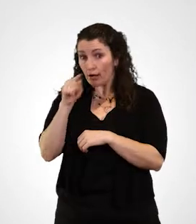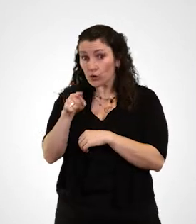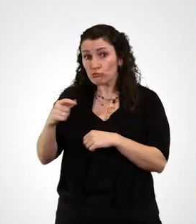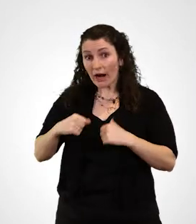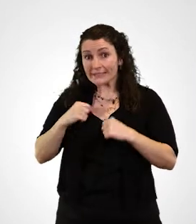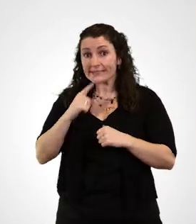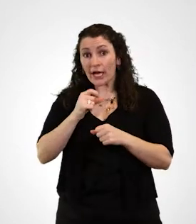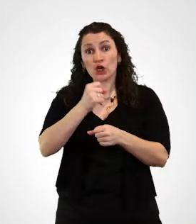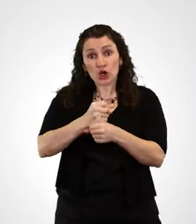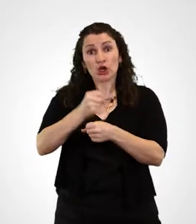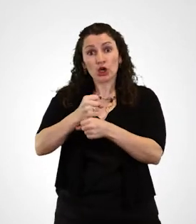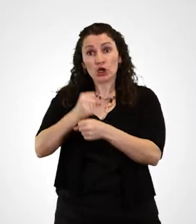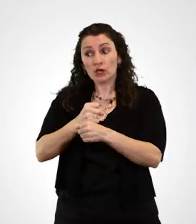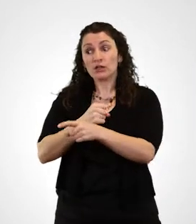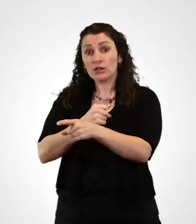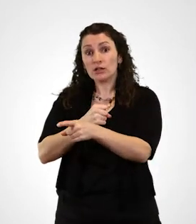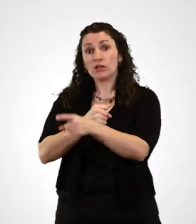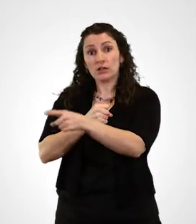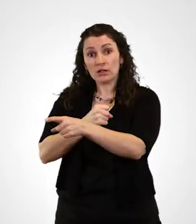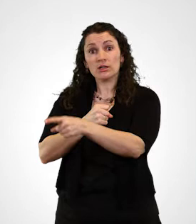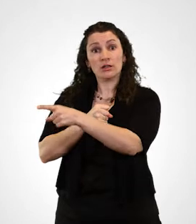"G, g, g".